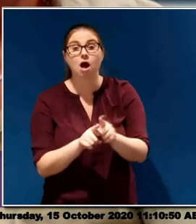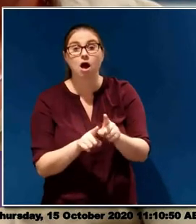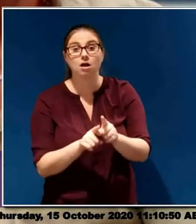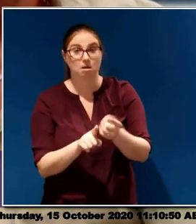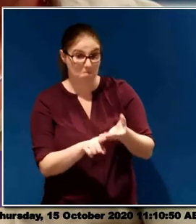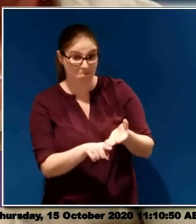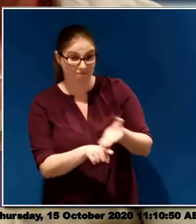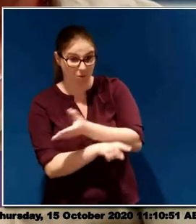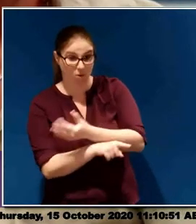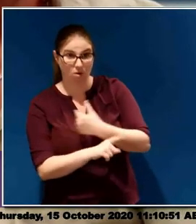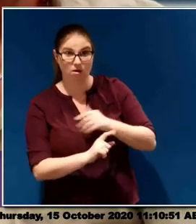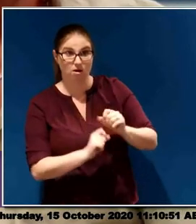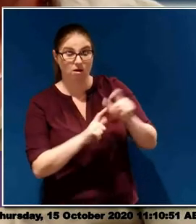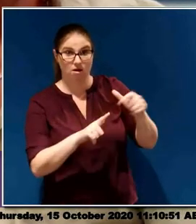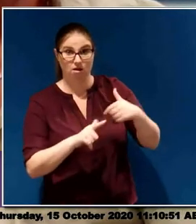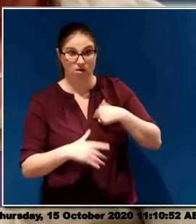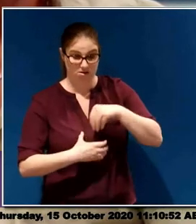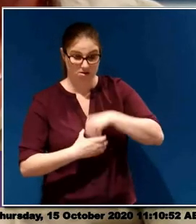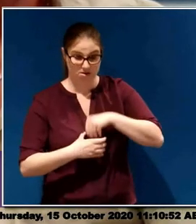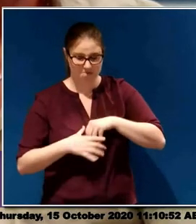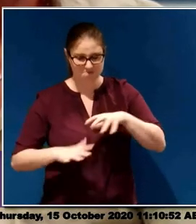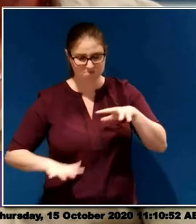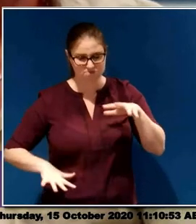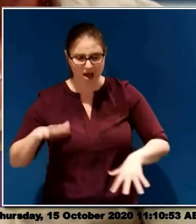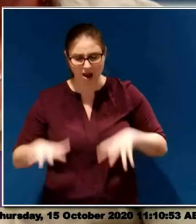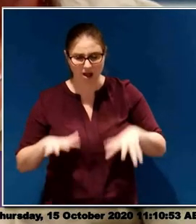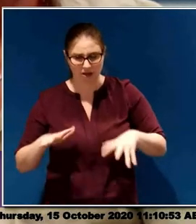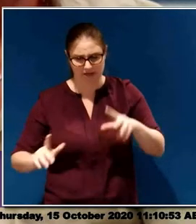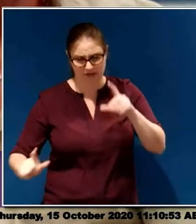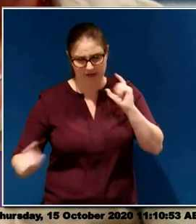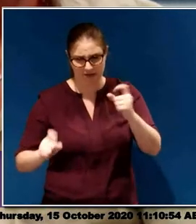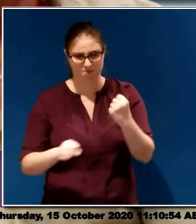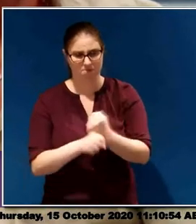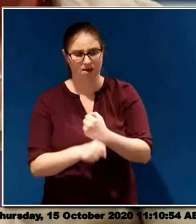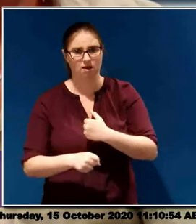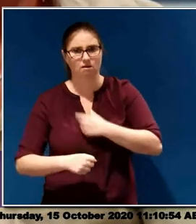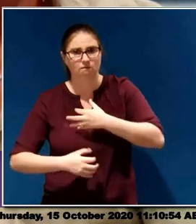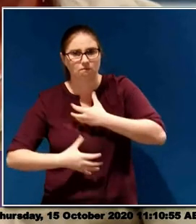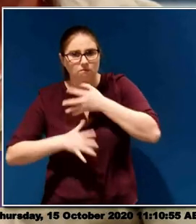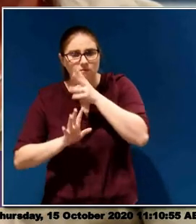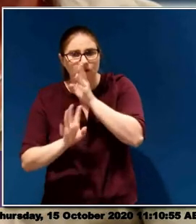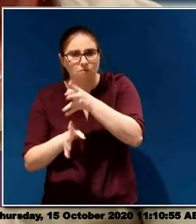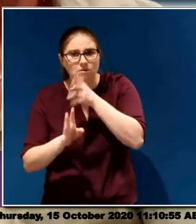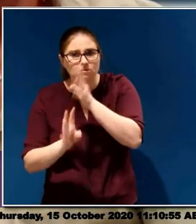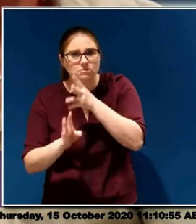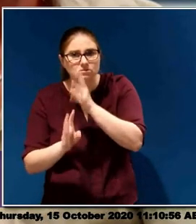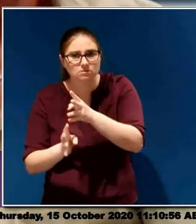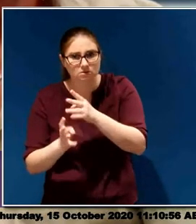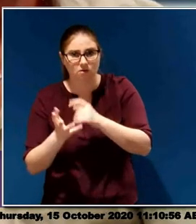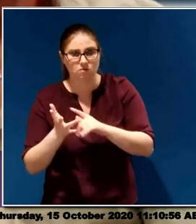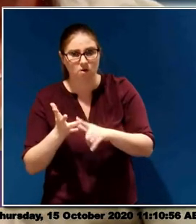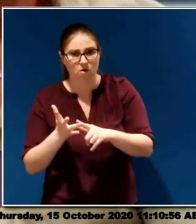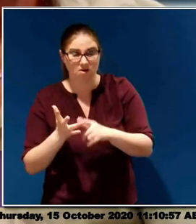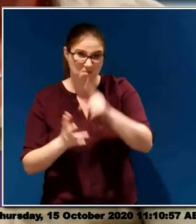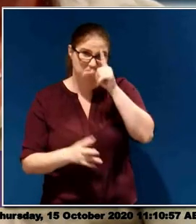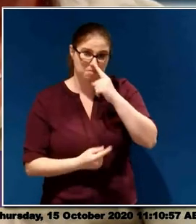Yeah. And it always - it just goes from - certain people can go from sad to angry to nervous to angry